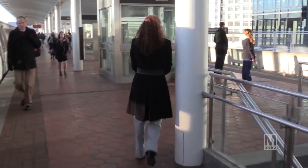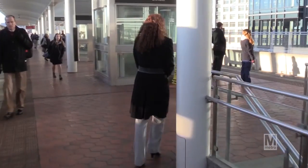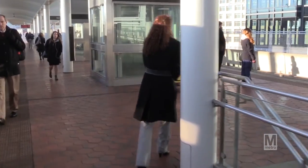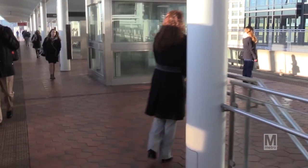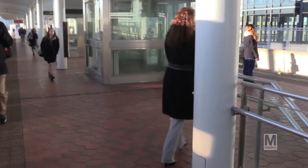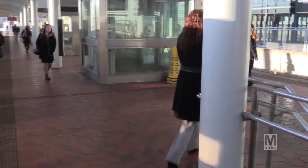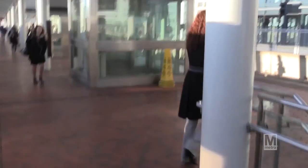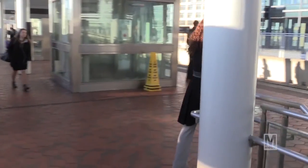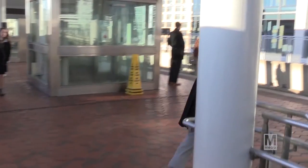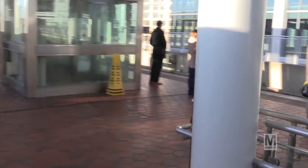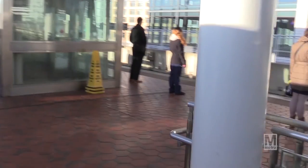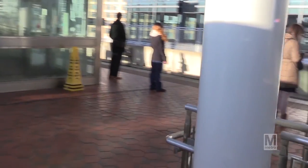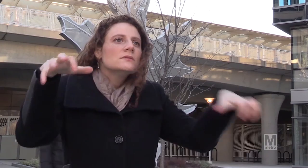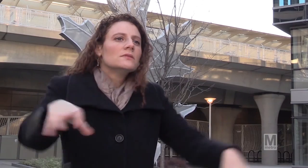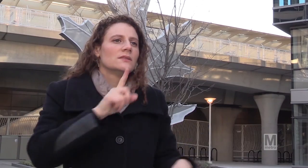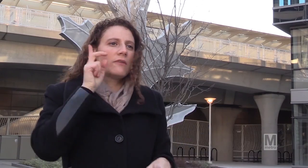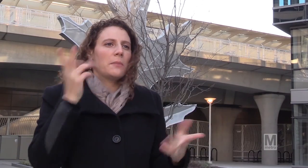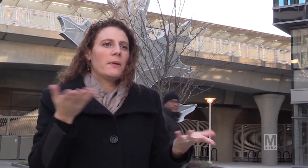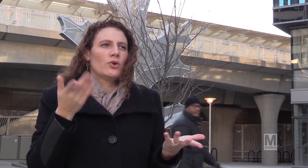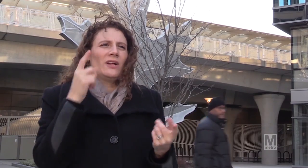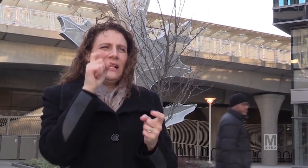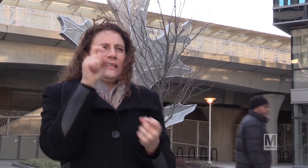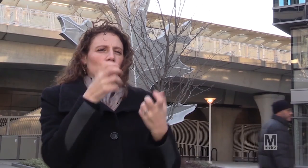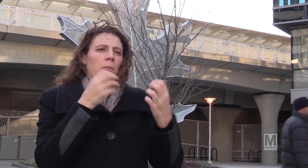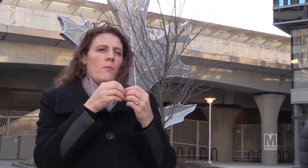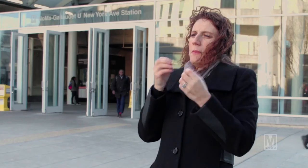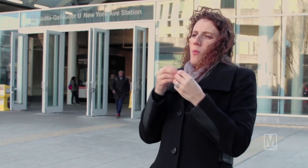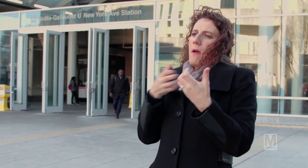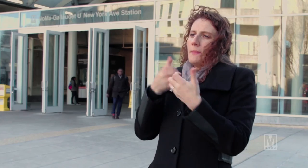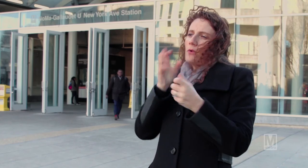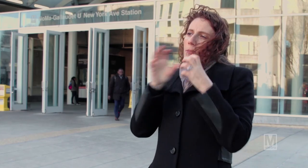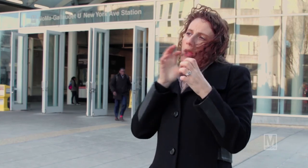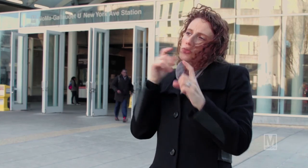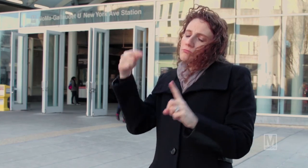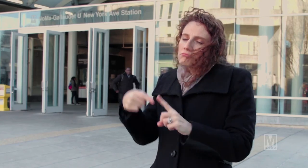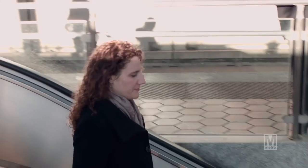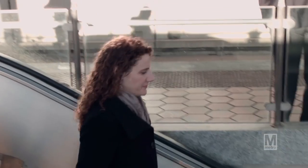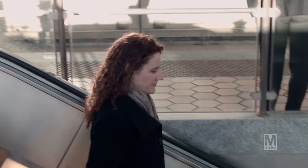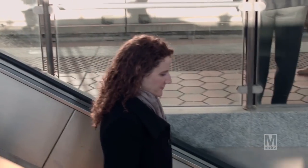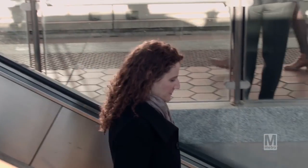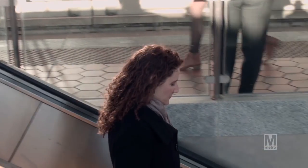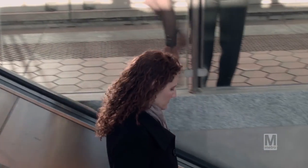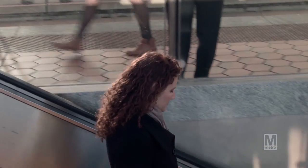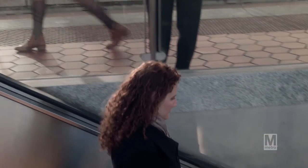and hard-of-hearing community, and I think people don't realize, maybe, that there are that many deaf people using the system and people